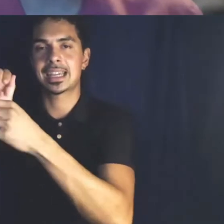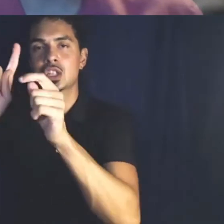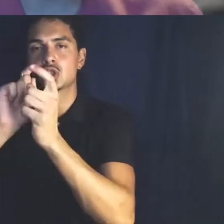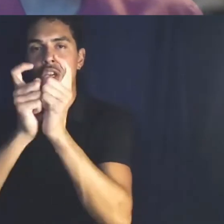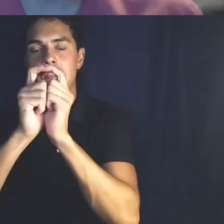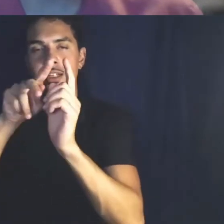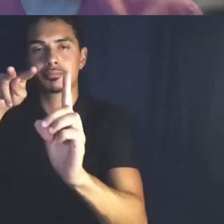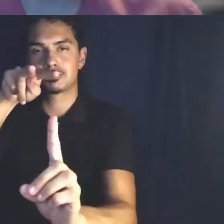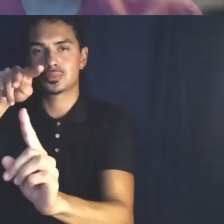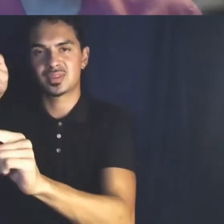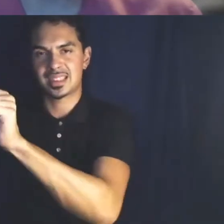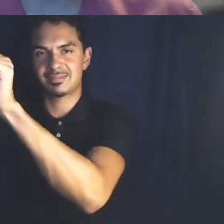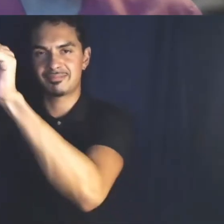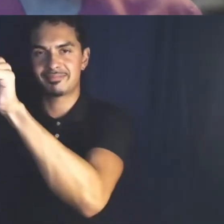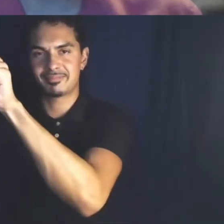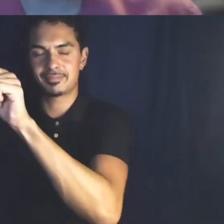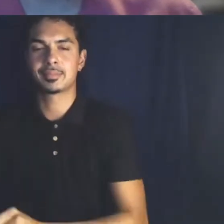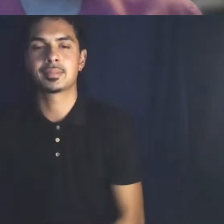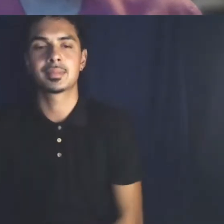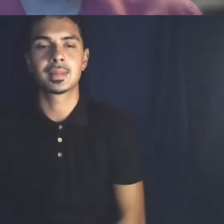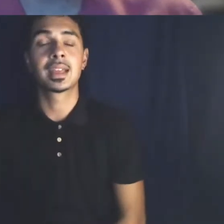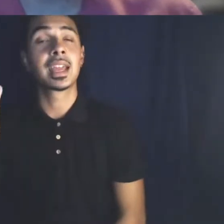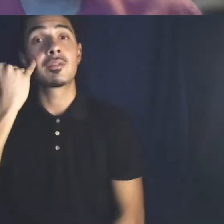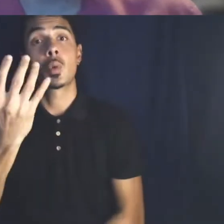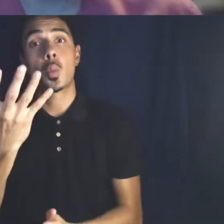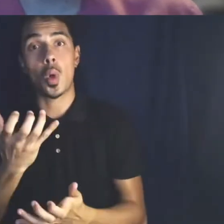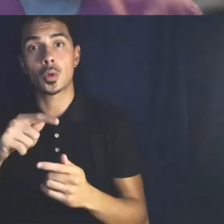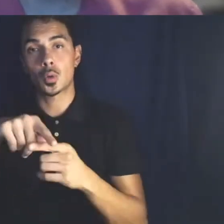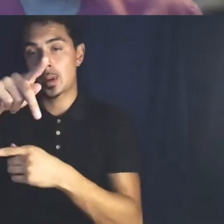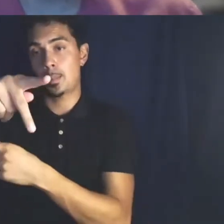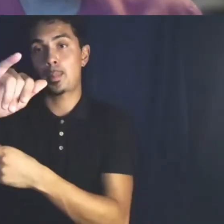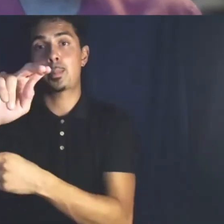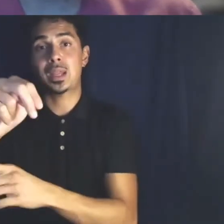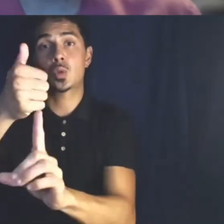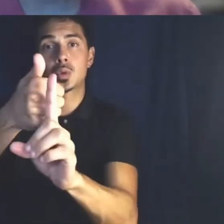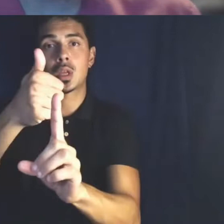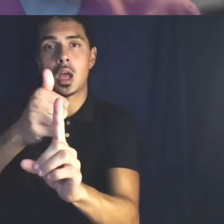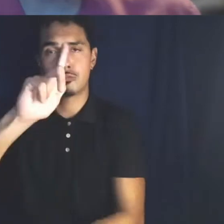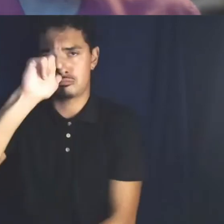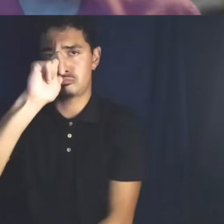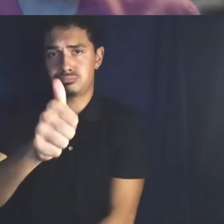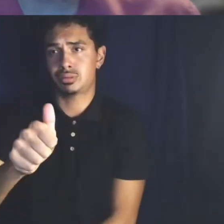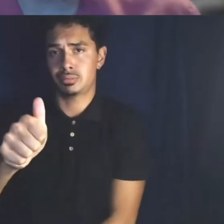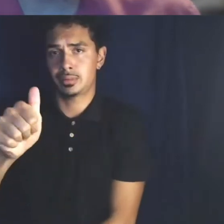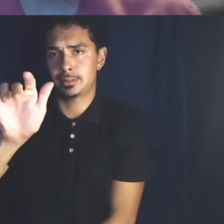so feel free to ping him, and he will try to figure it out, because he figures out all the stuff